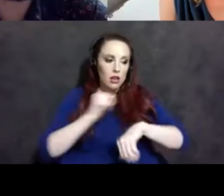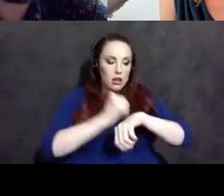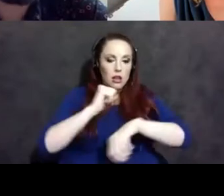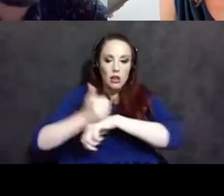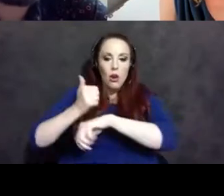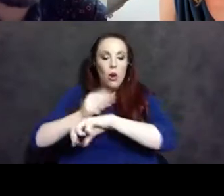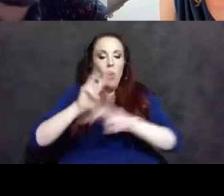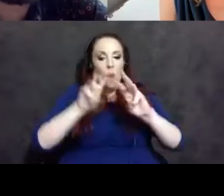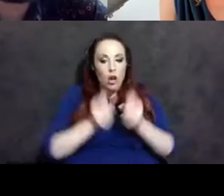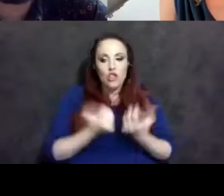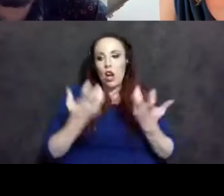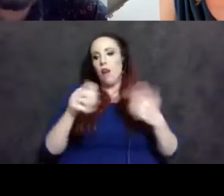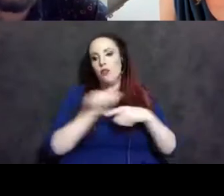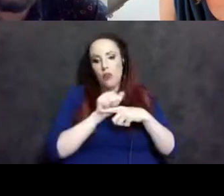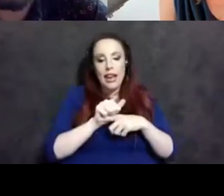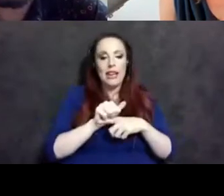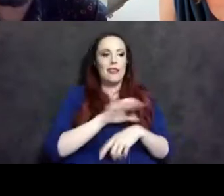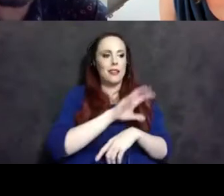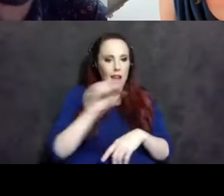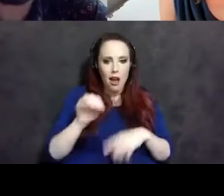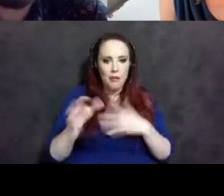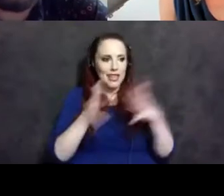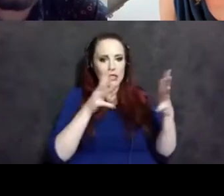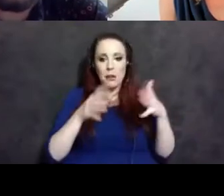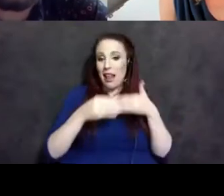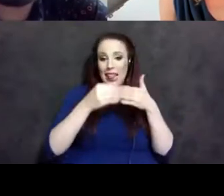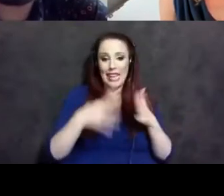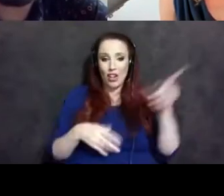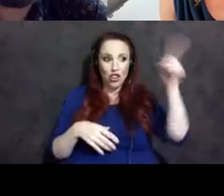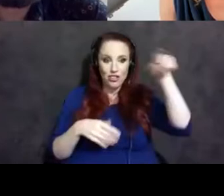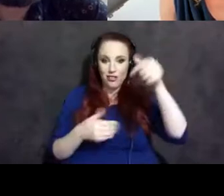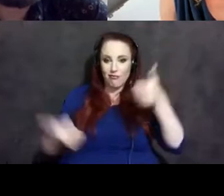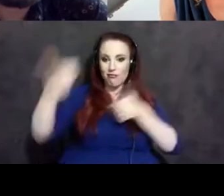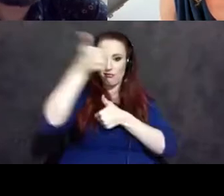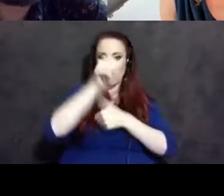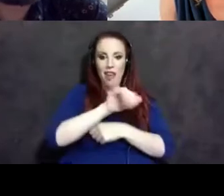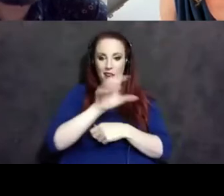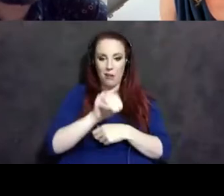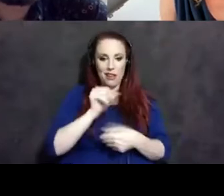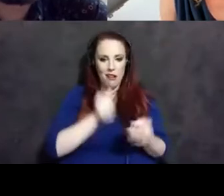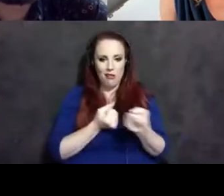companies where the leadership were not onboard. And I think that's something to address.